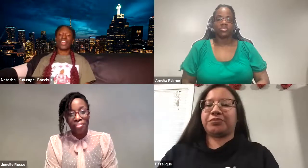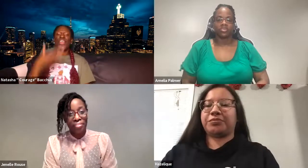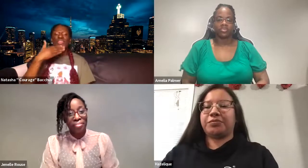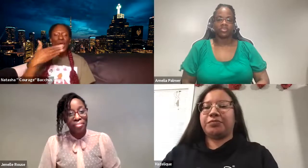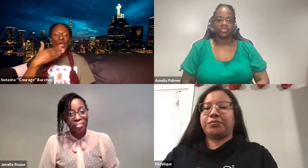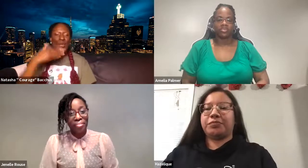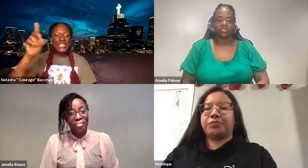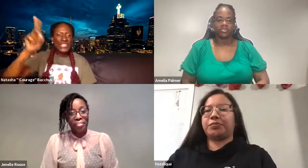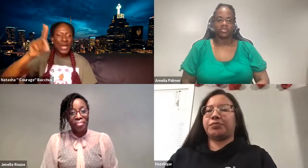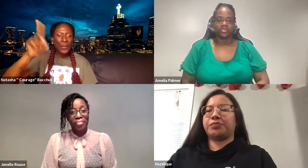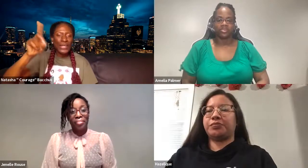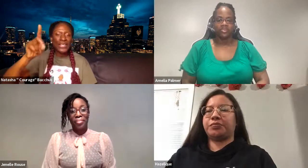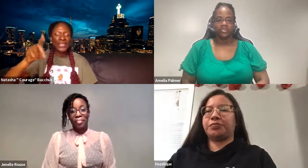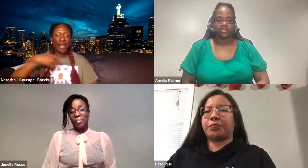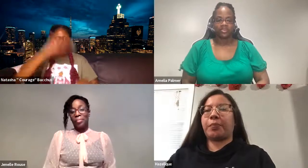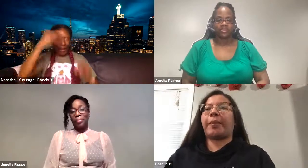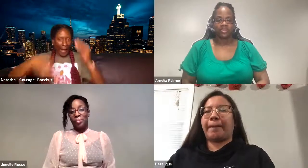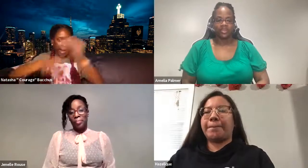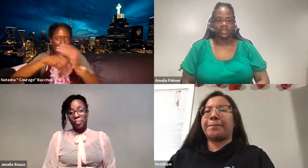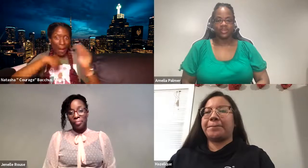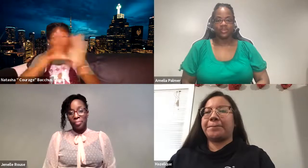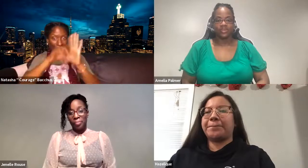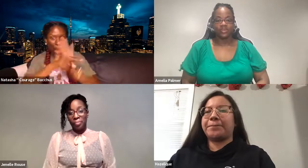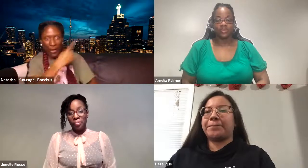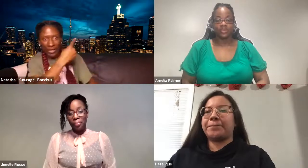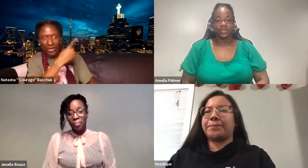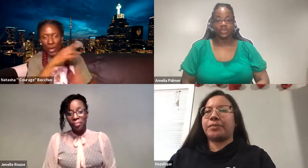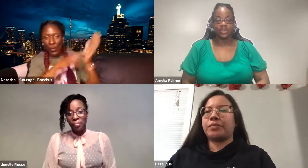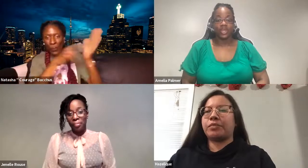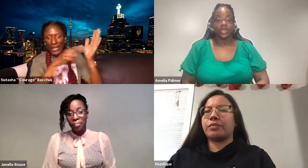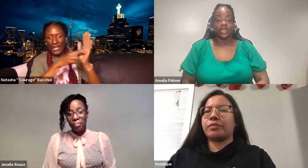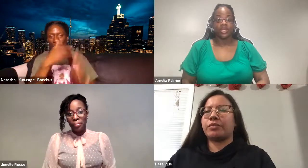and that's a little bit about me - thank you Dominique and just to add,